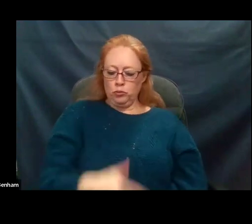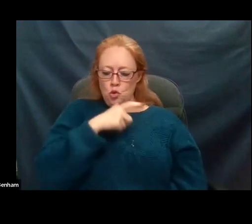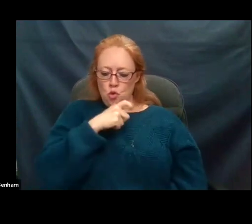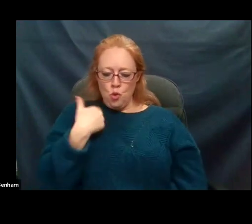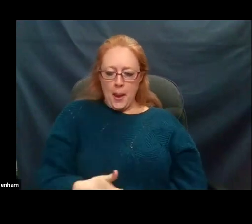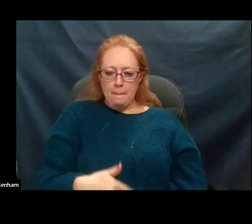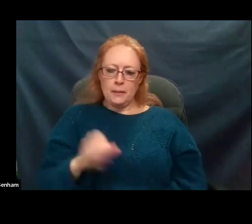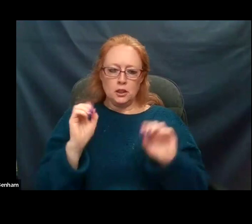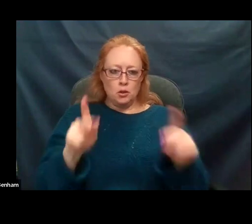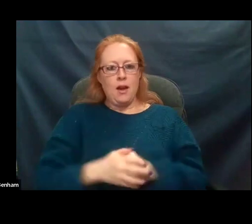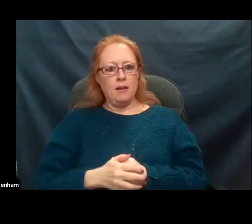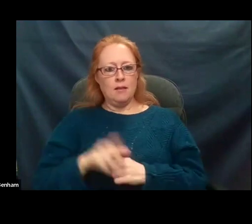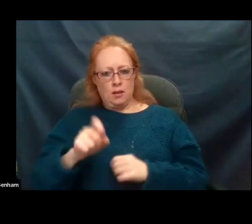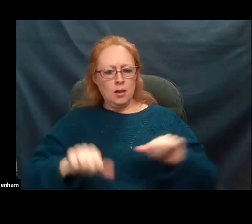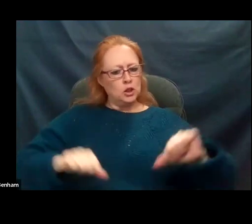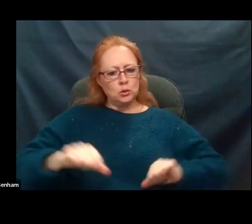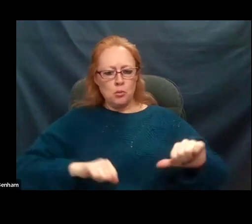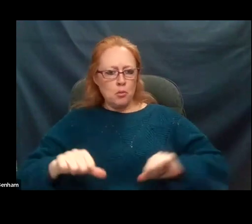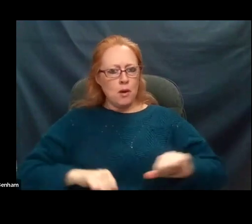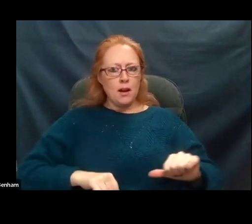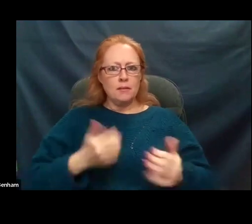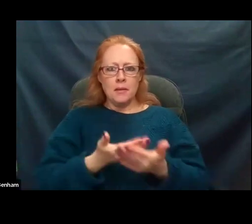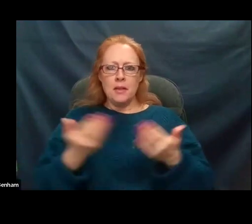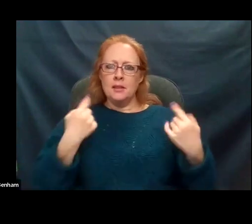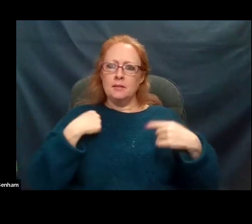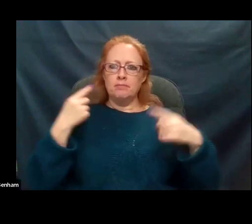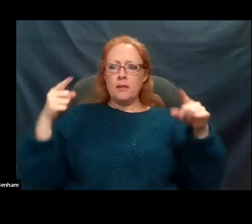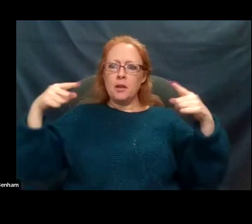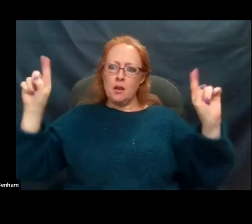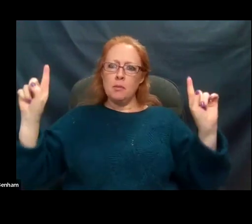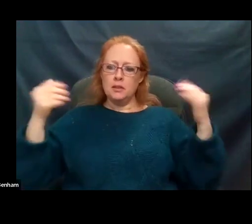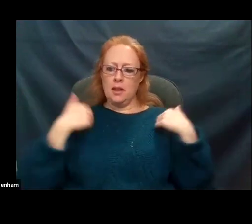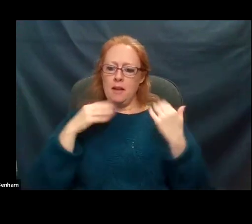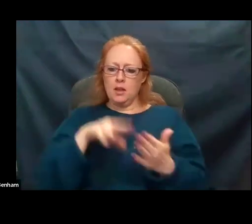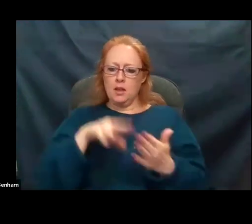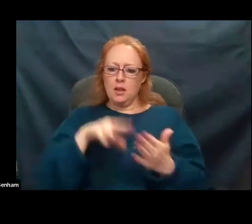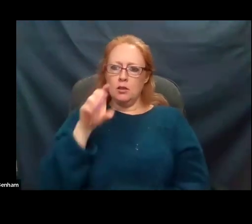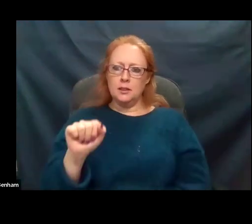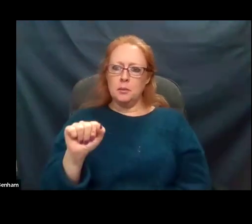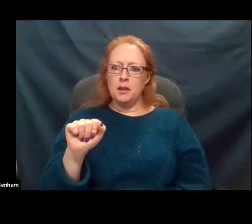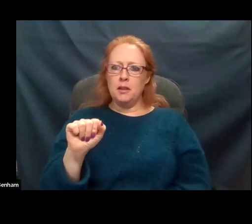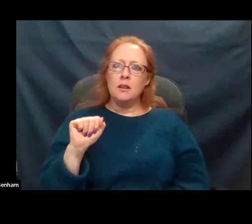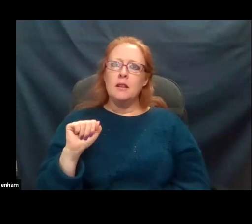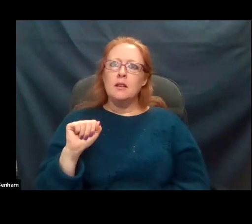And it wasn't until I became, you know an employee of an Independent Living Center when I met my brothers and sisters and talked about disability pride did I realize that it was okay to just be me.